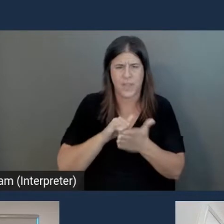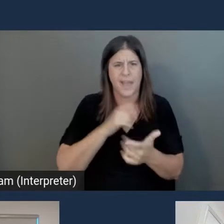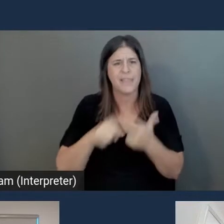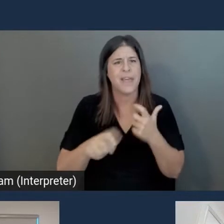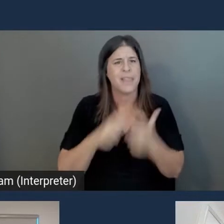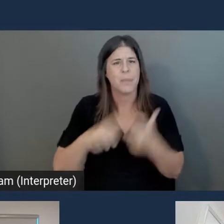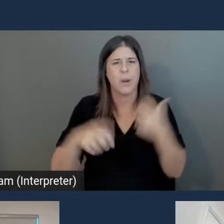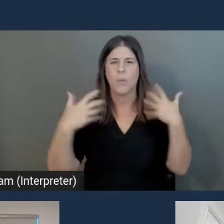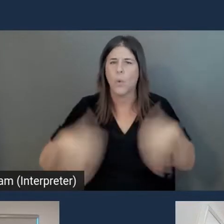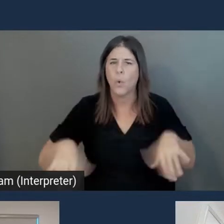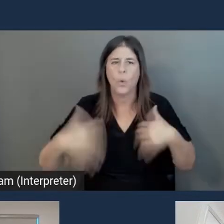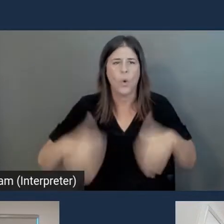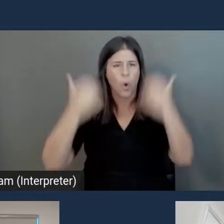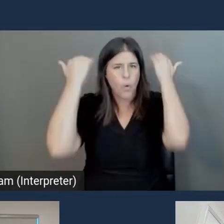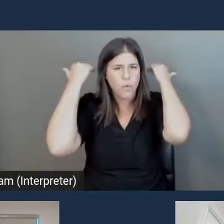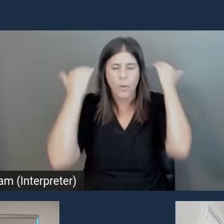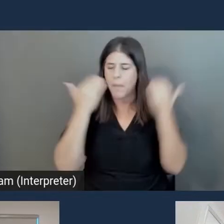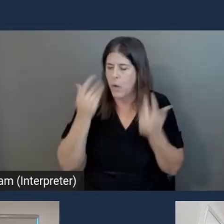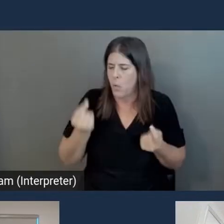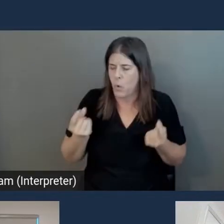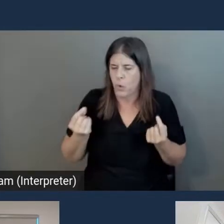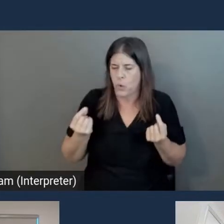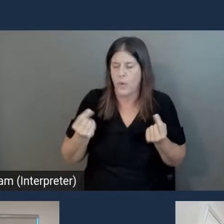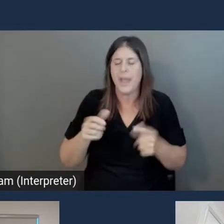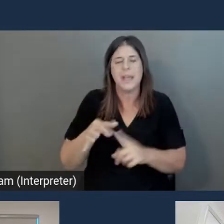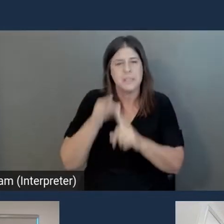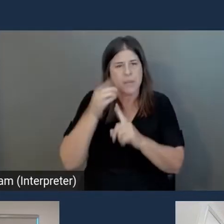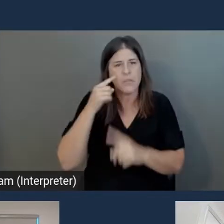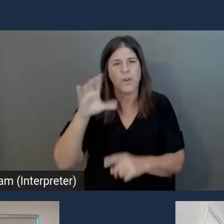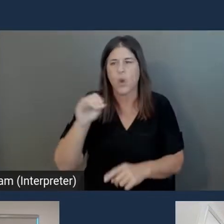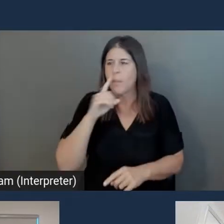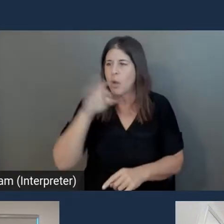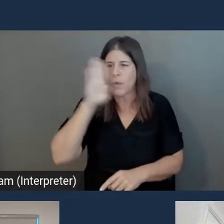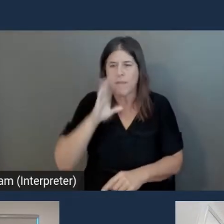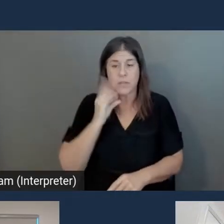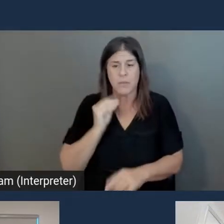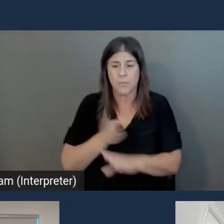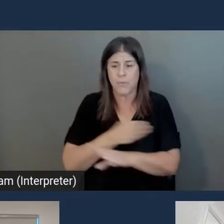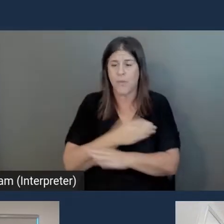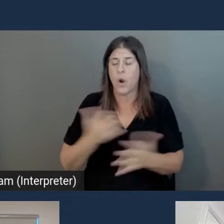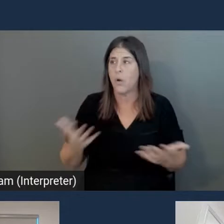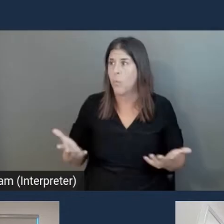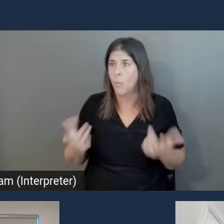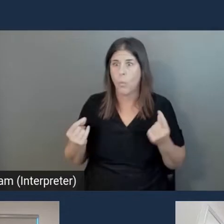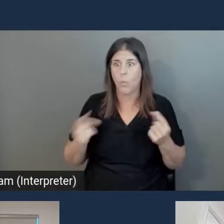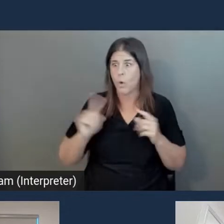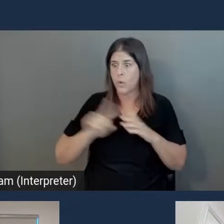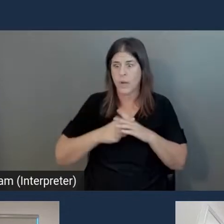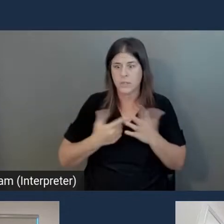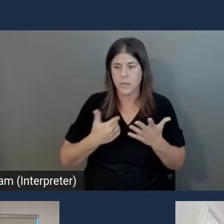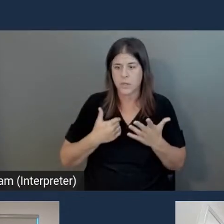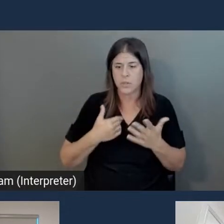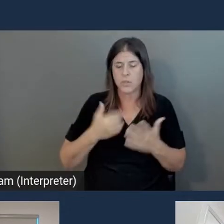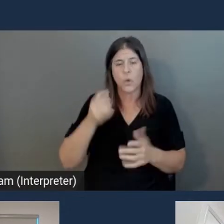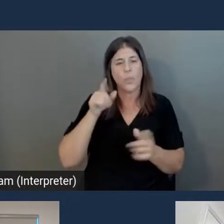especially for somebody or a company who have never done that before. So, the idea behind Migration Hub Strategy Recommendation